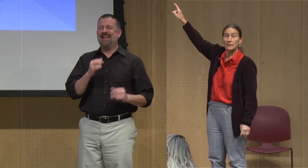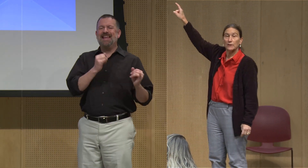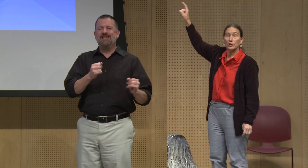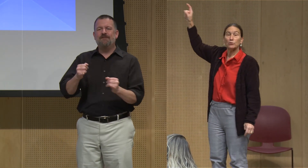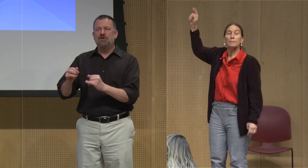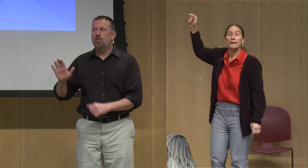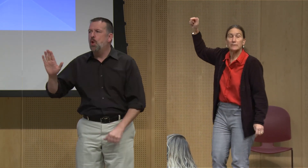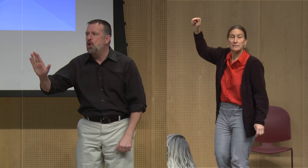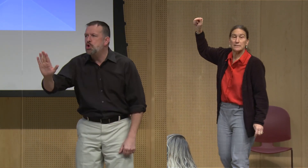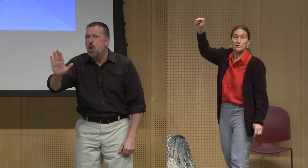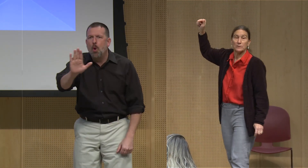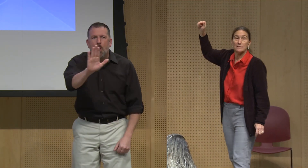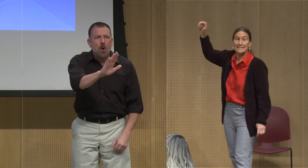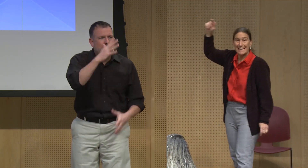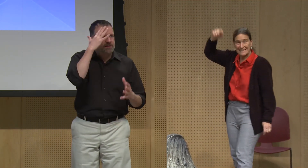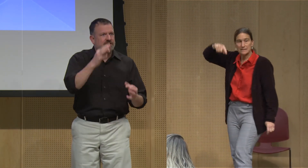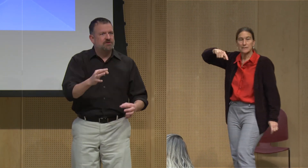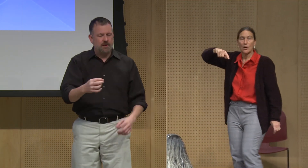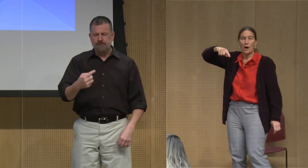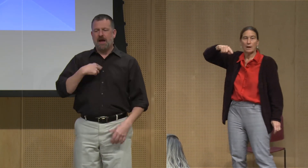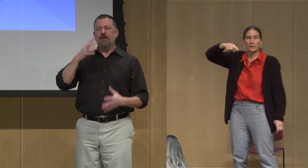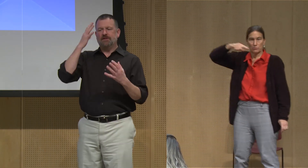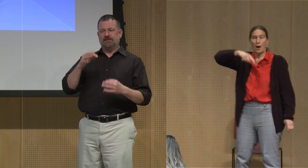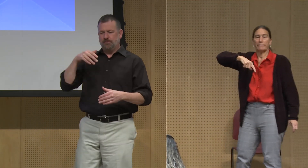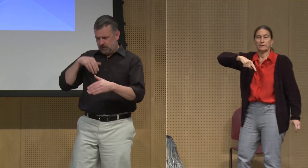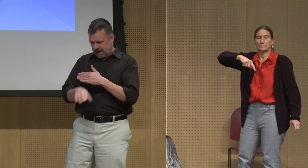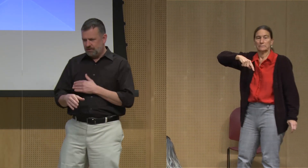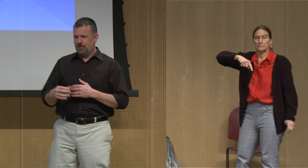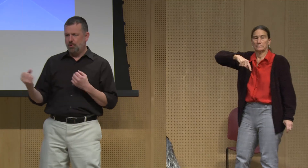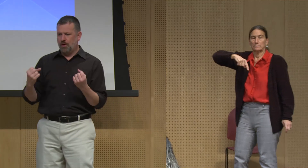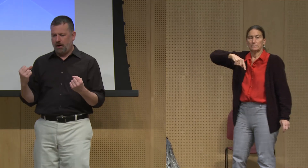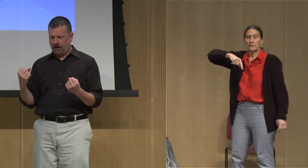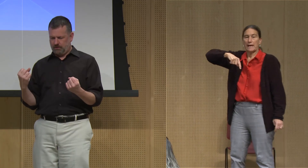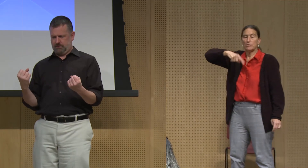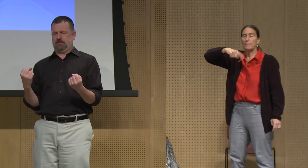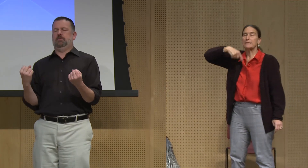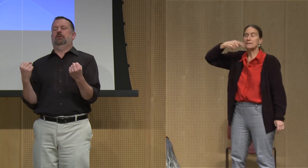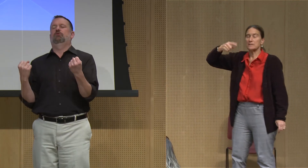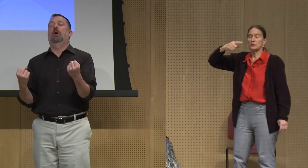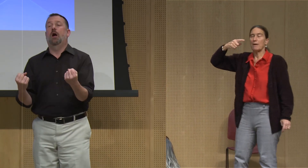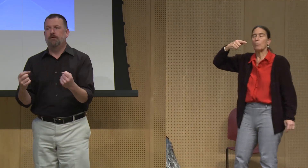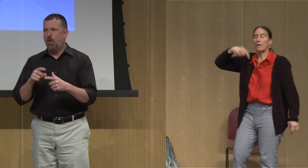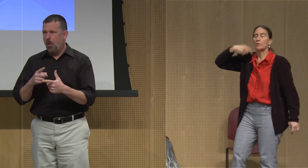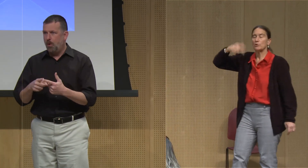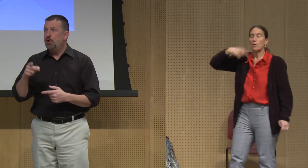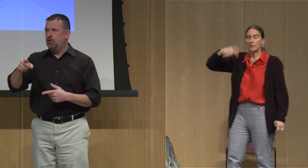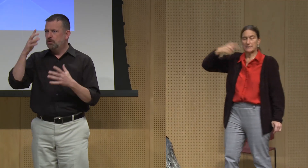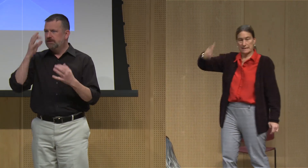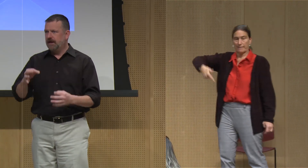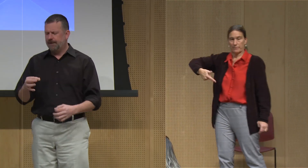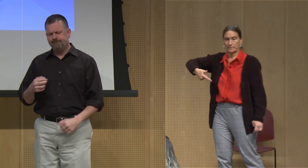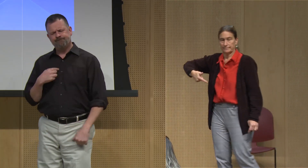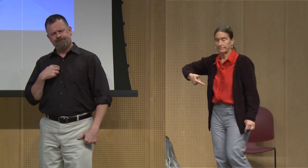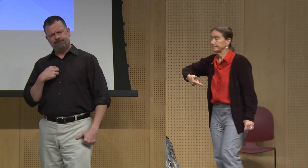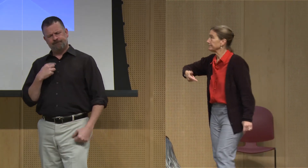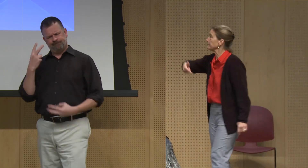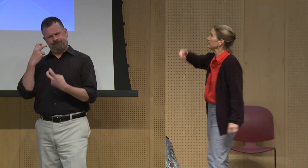YOU MAKE A DECISION TO GET INTO THE CAR AND DRIVE, AND YOU MAKE THE DECISION ABOUT WHETHER YOU ARE SAFE.